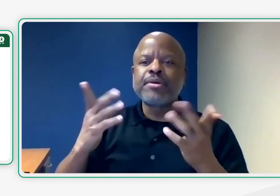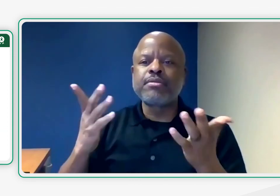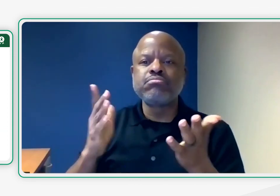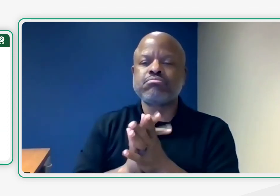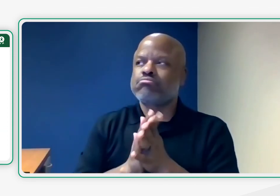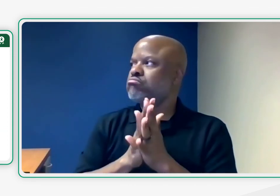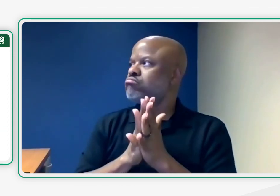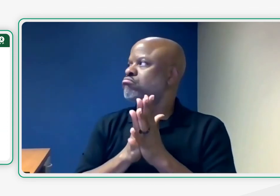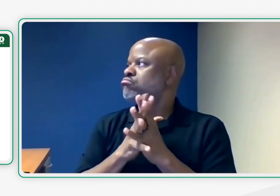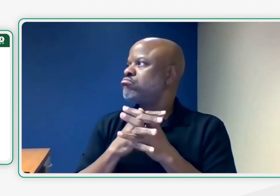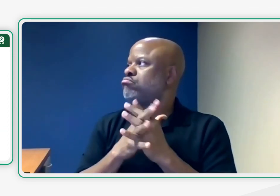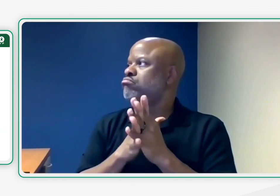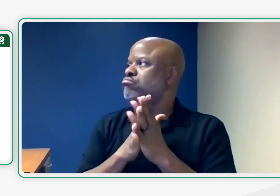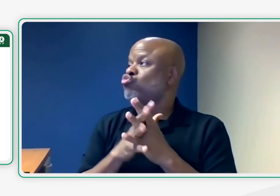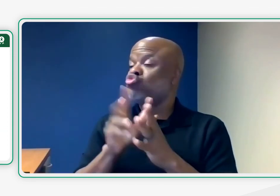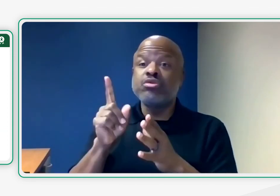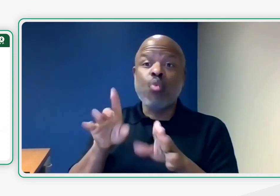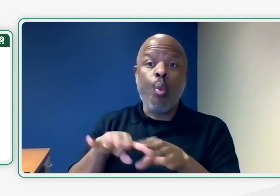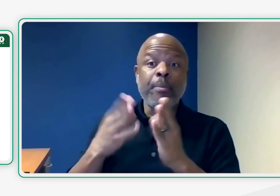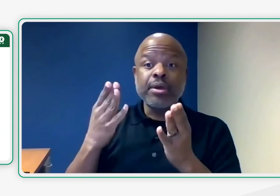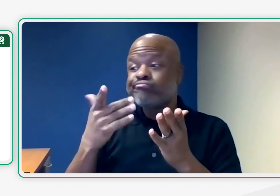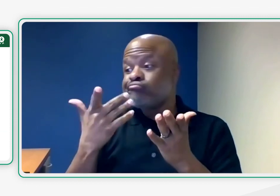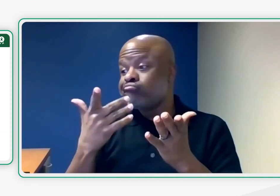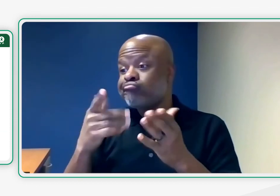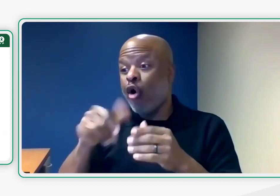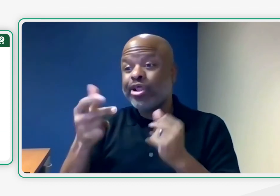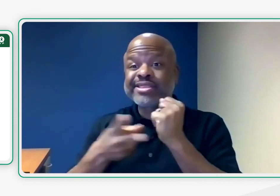and what route we take, you know, whether we're looking at retirement